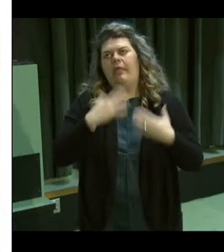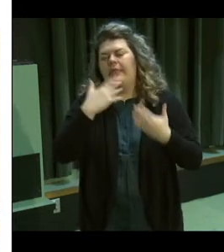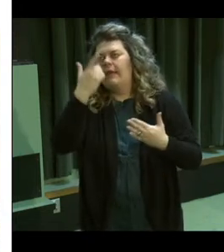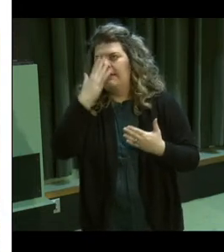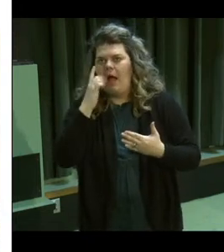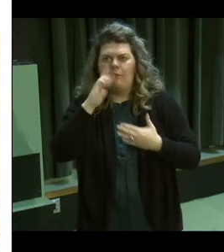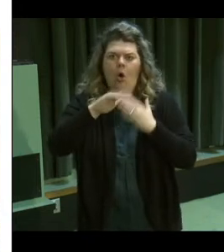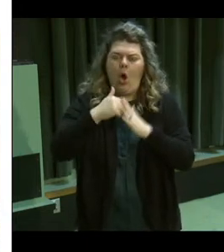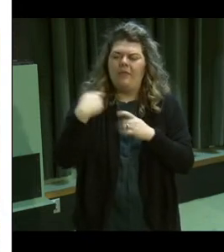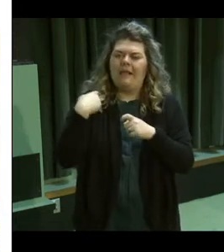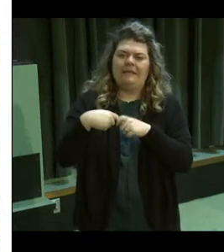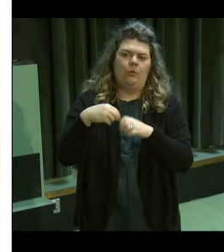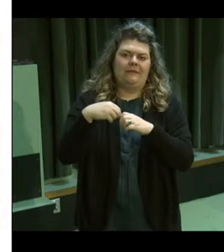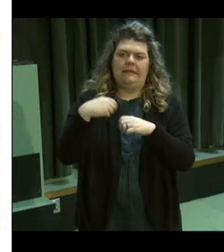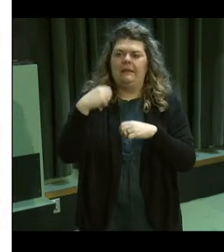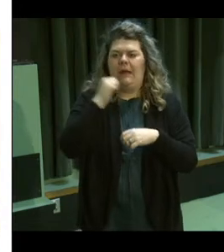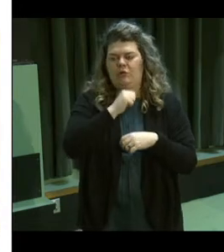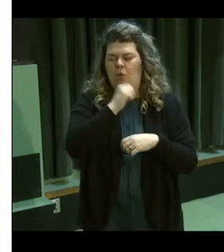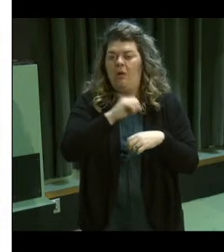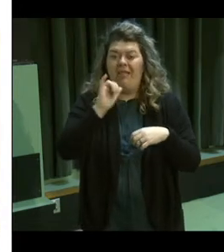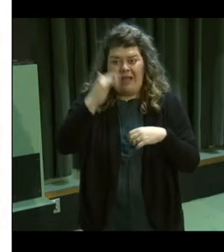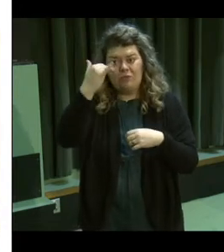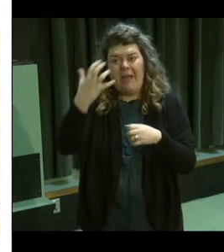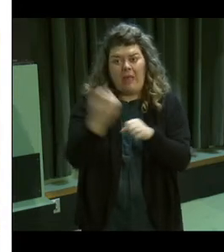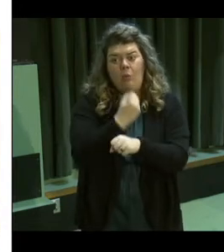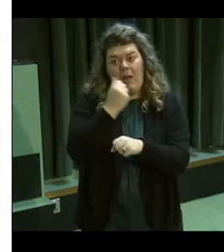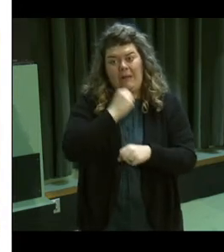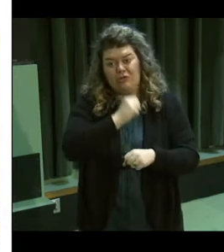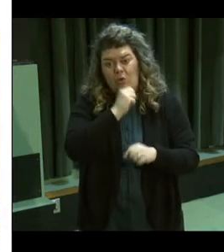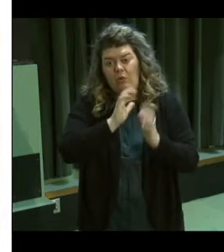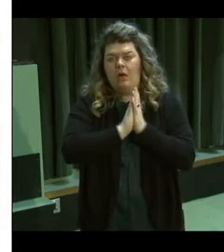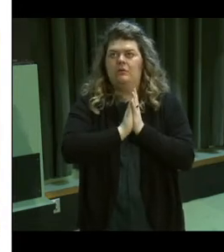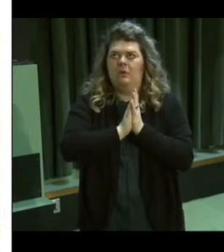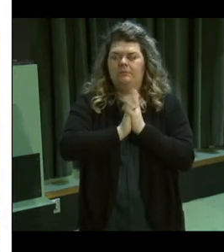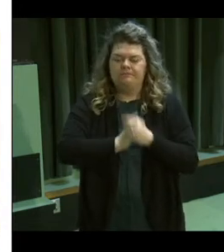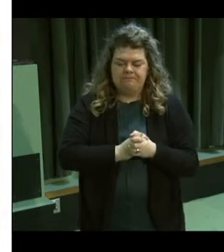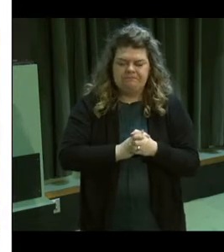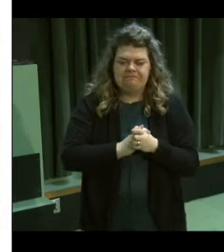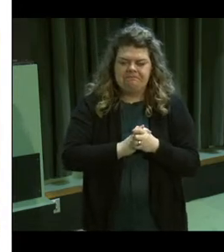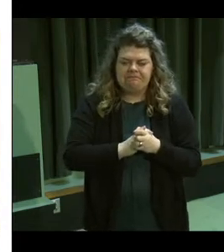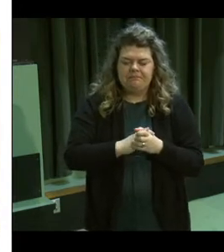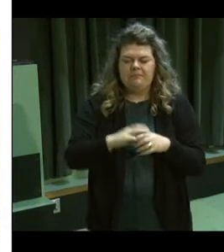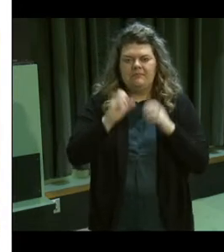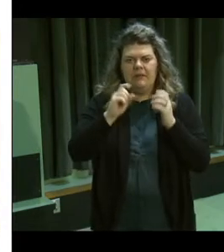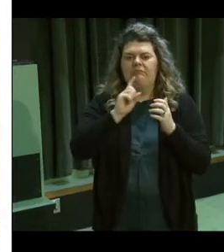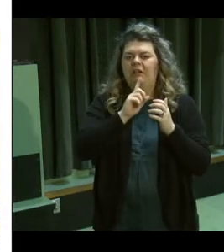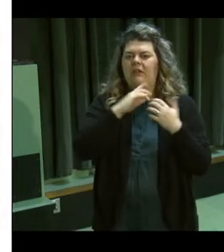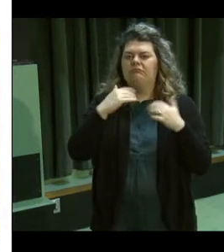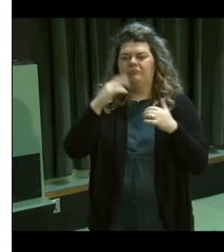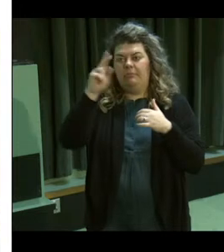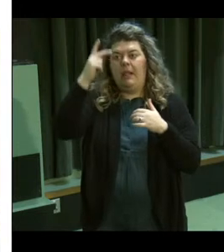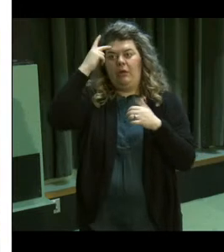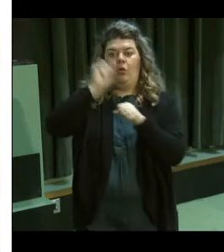a voter that we were talking to. And thank God for all the